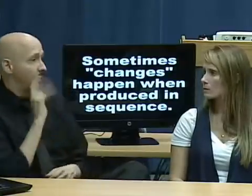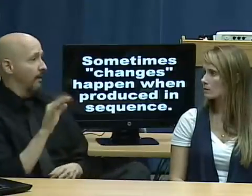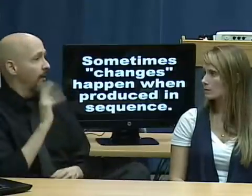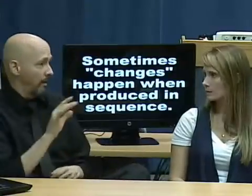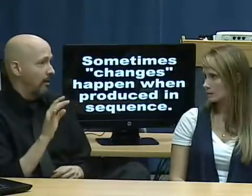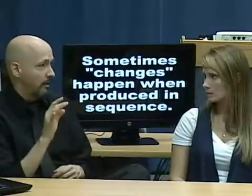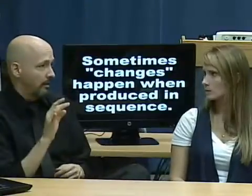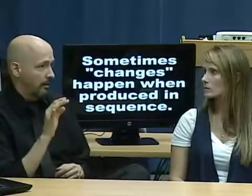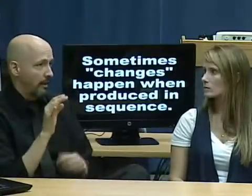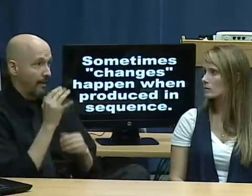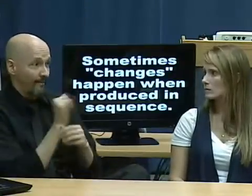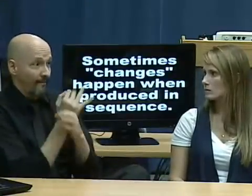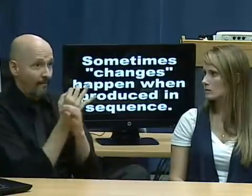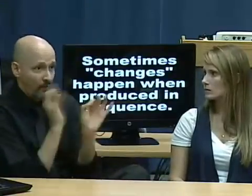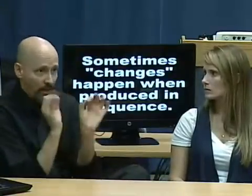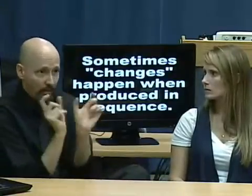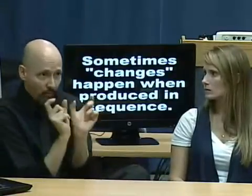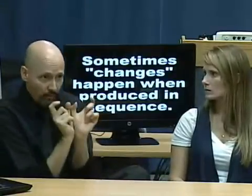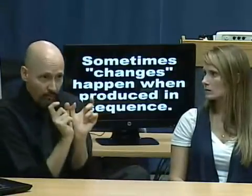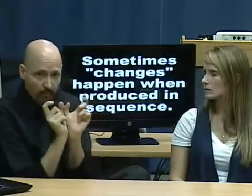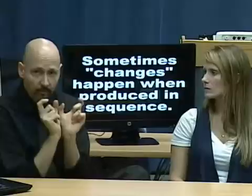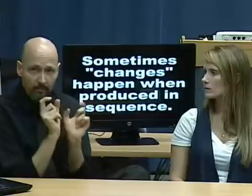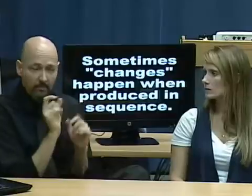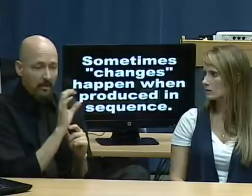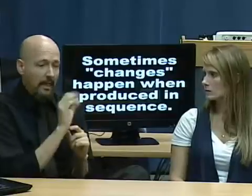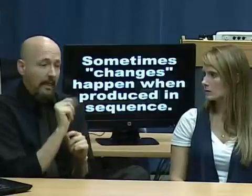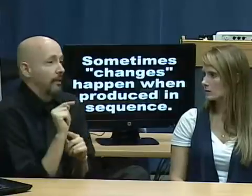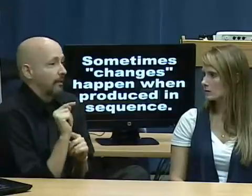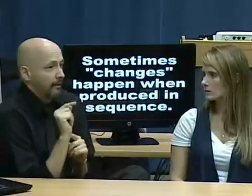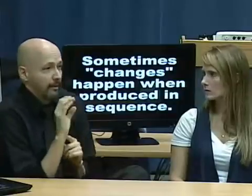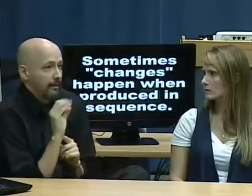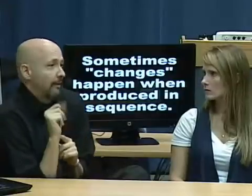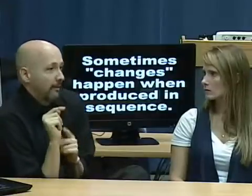Fingerspelling involves Free Morphemes C-A-T. C-A-T.